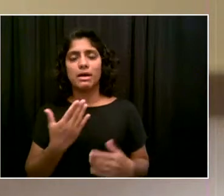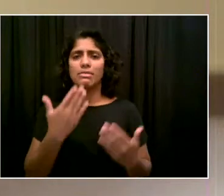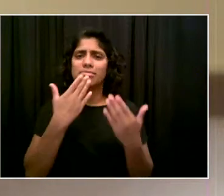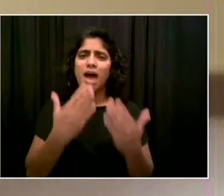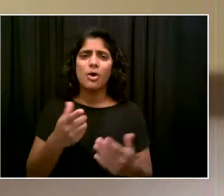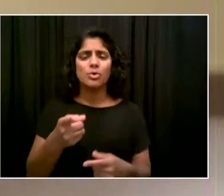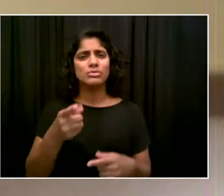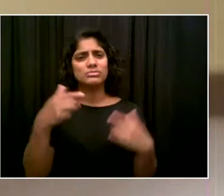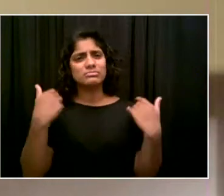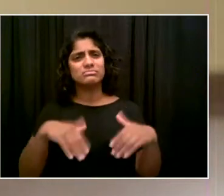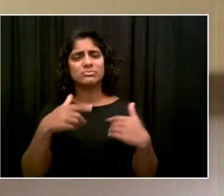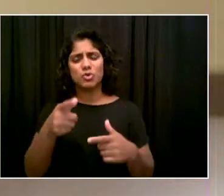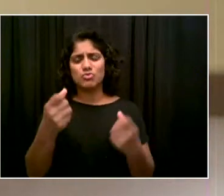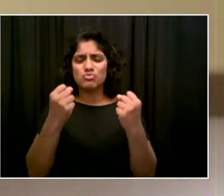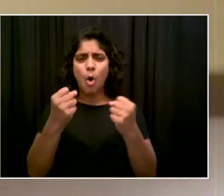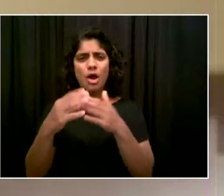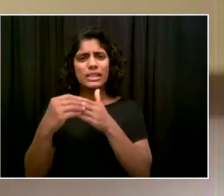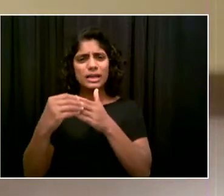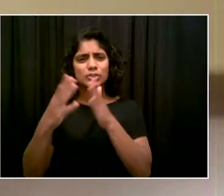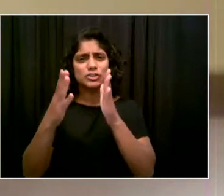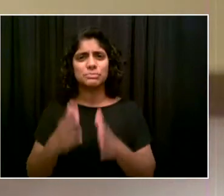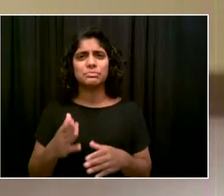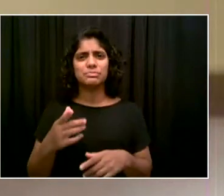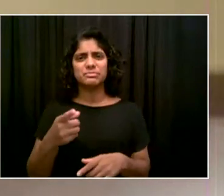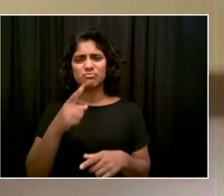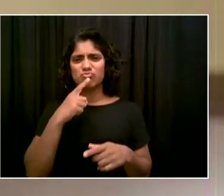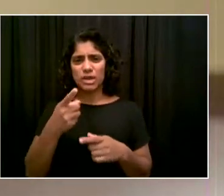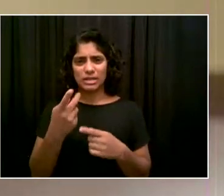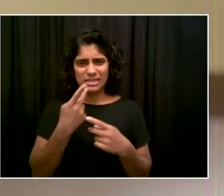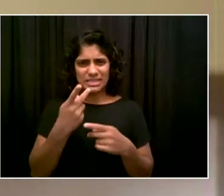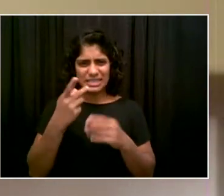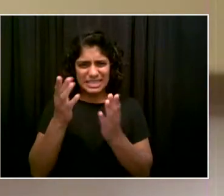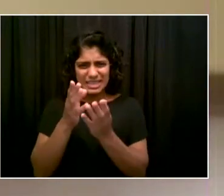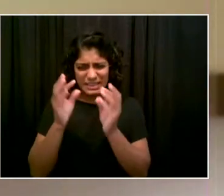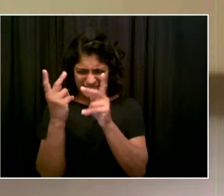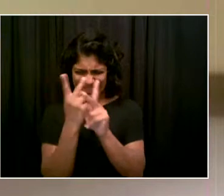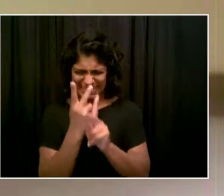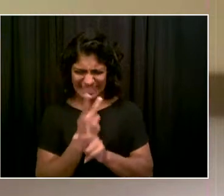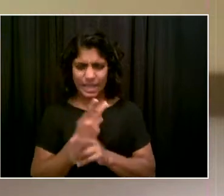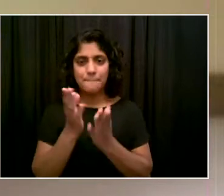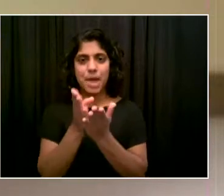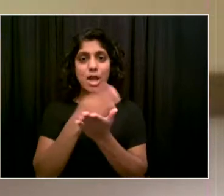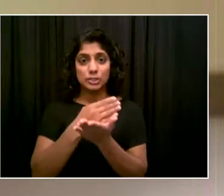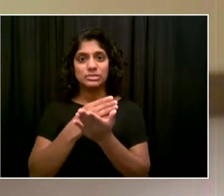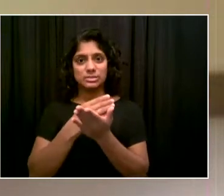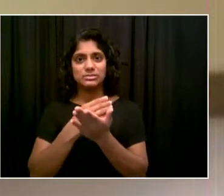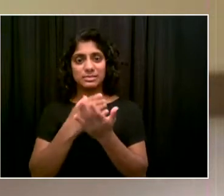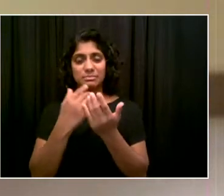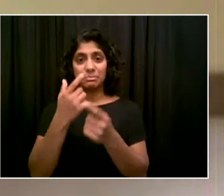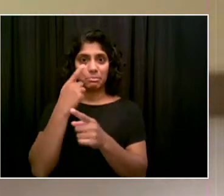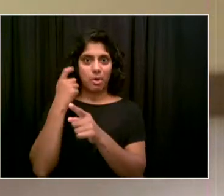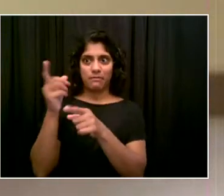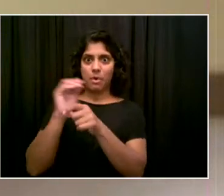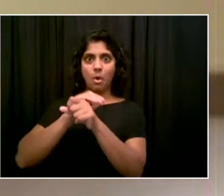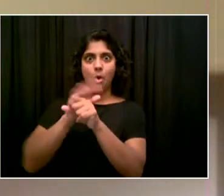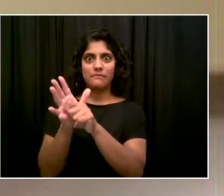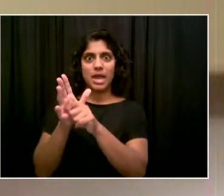NET PROVIDE FOR ADDITIONAL SCHOOLS FOR NEIGHBORHOODS LIKE MINE WHO'VE